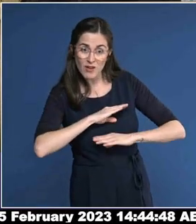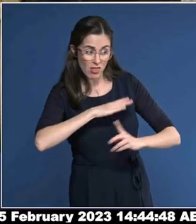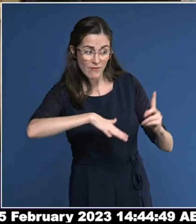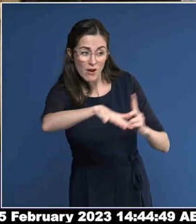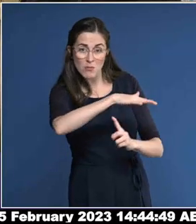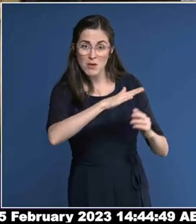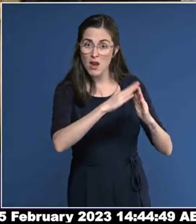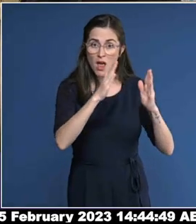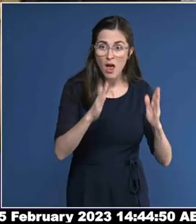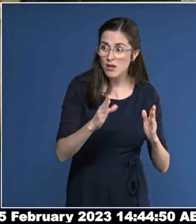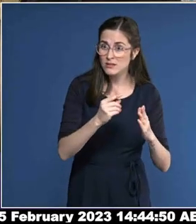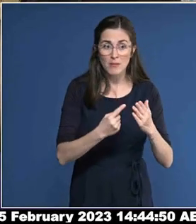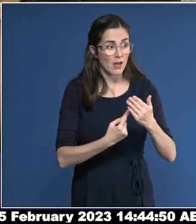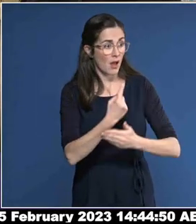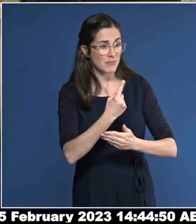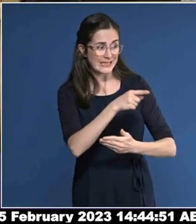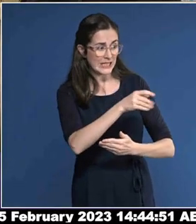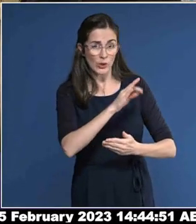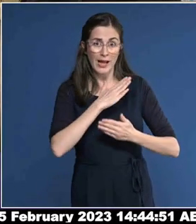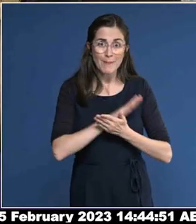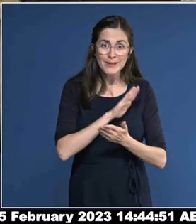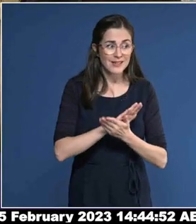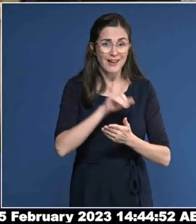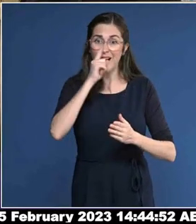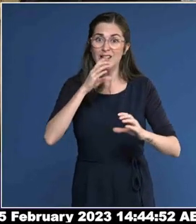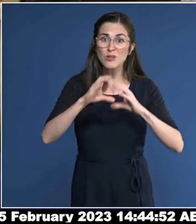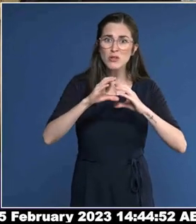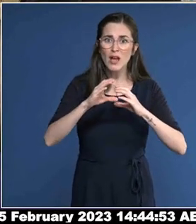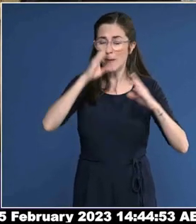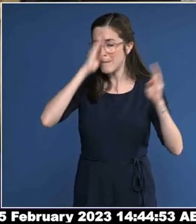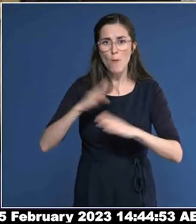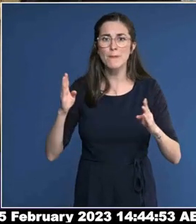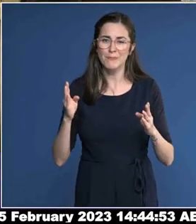So it would be about that intensive work to ensure that both are being protected and that